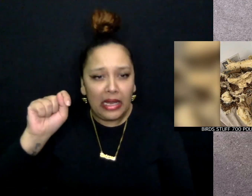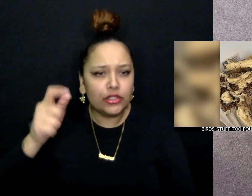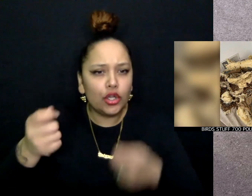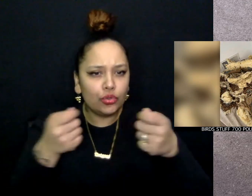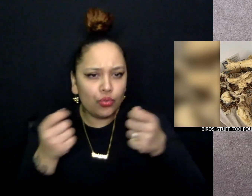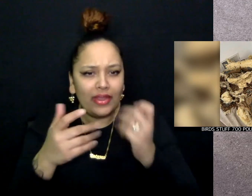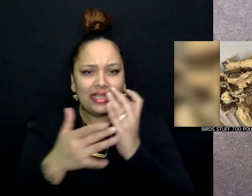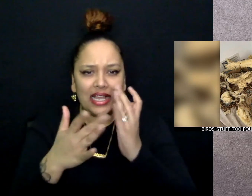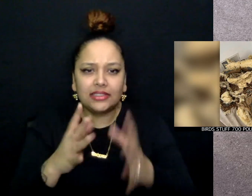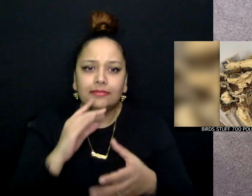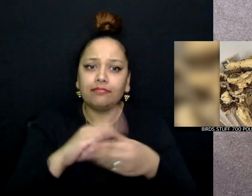I'm not joking.